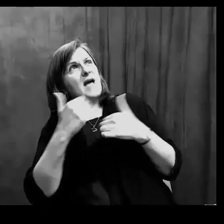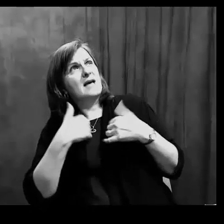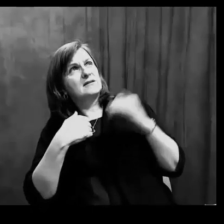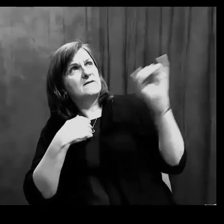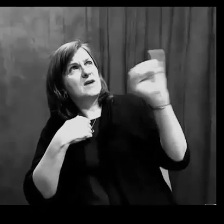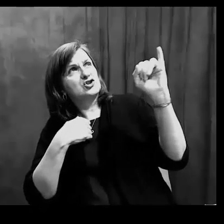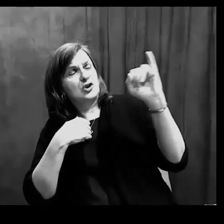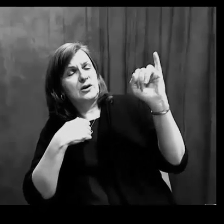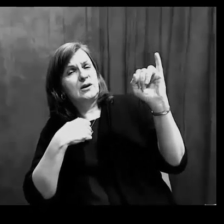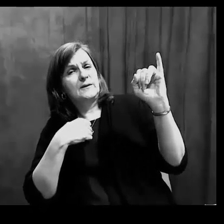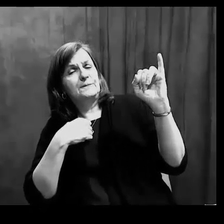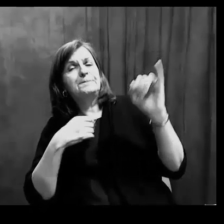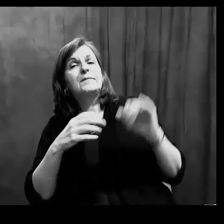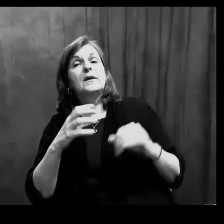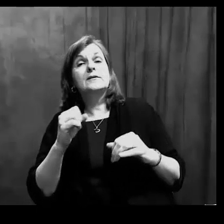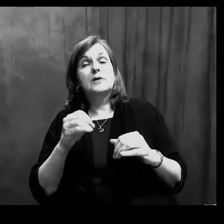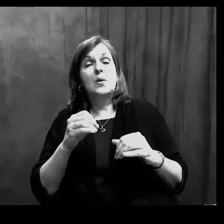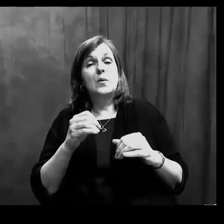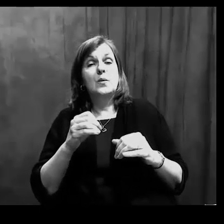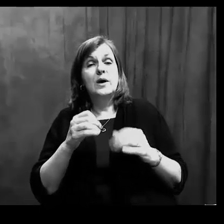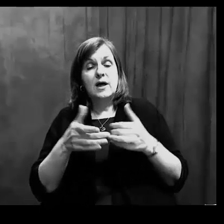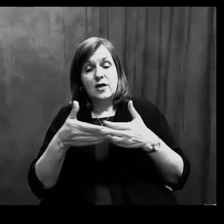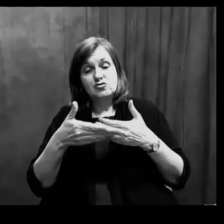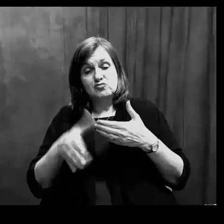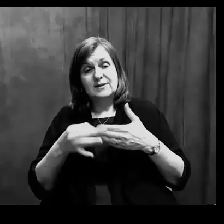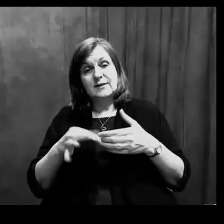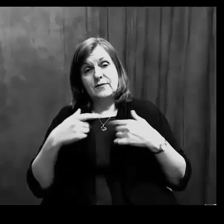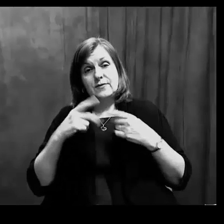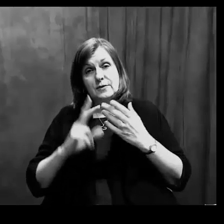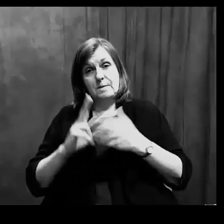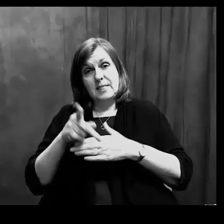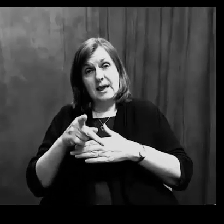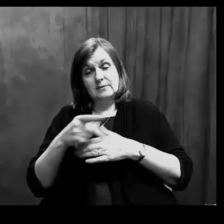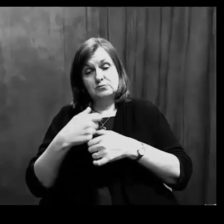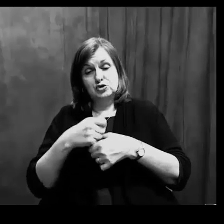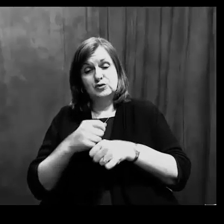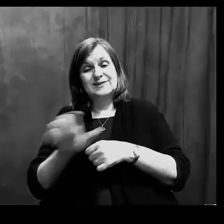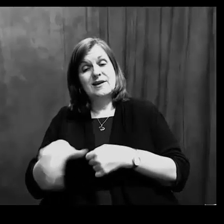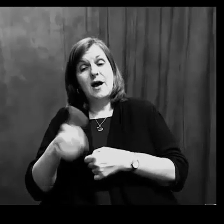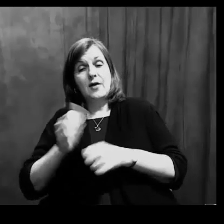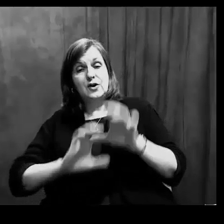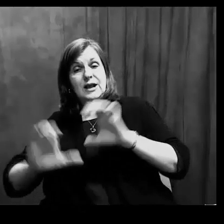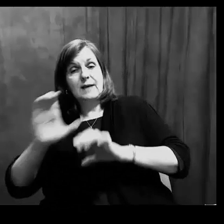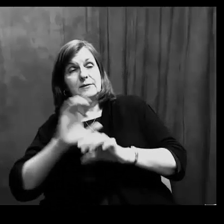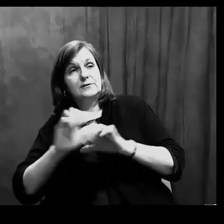leaf is infected -- the plant has an infection -- and it will actually start producing chemicals